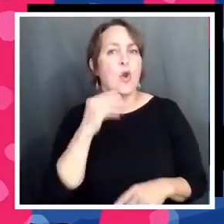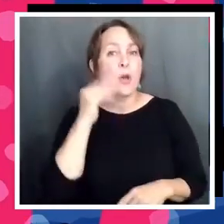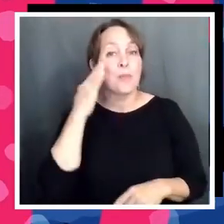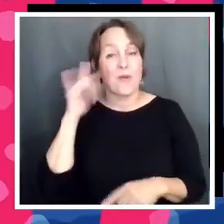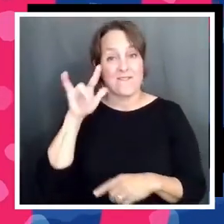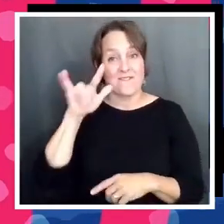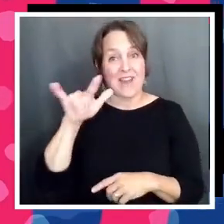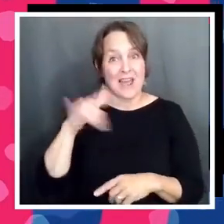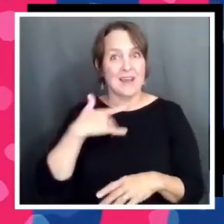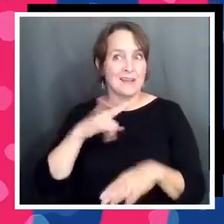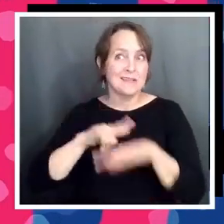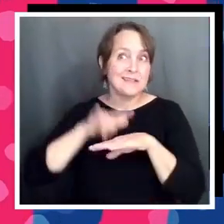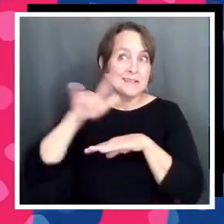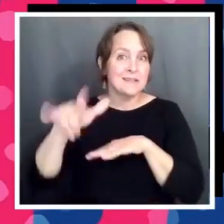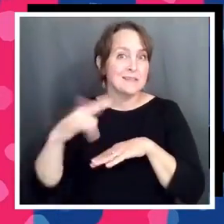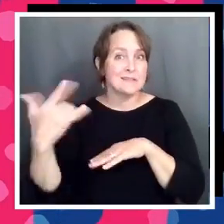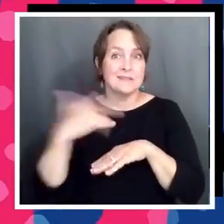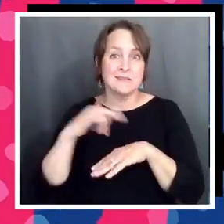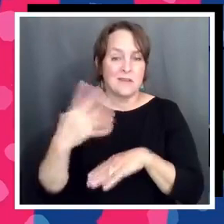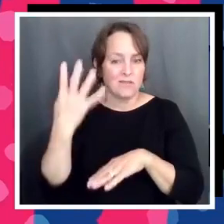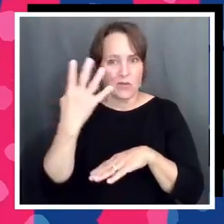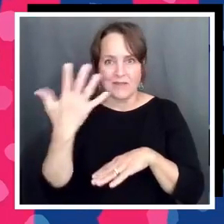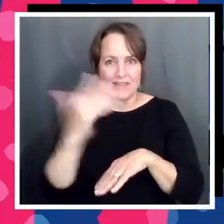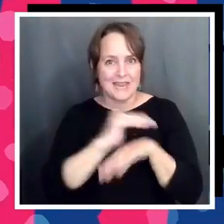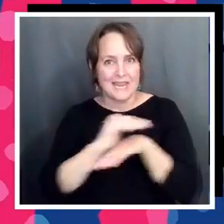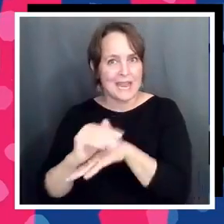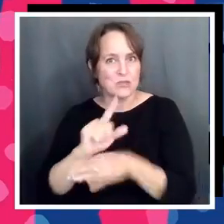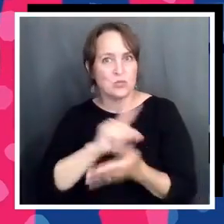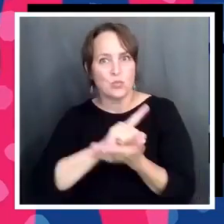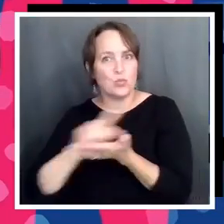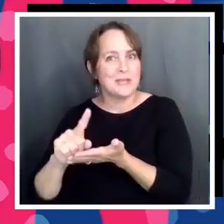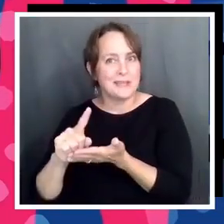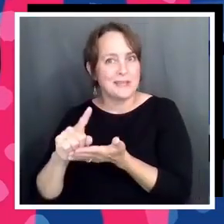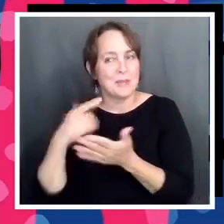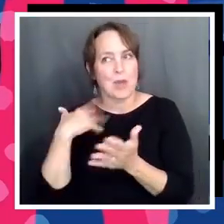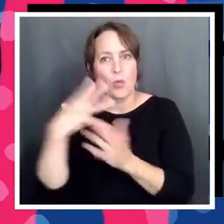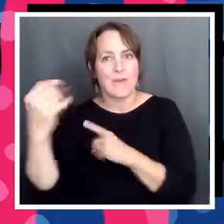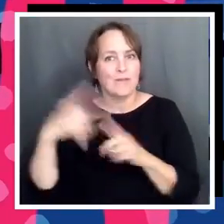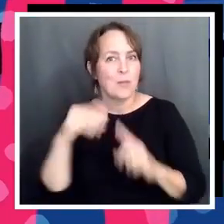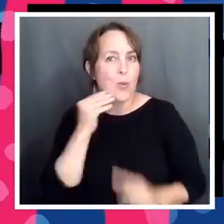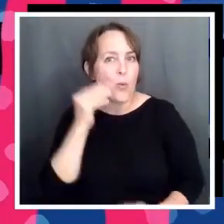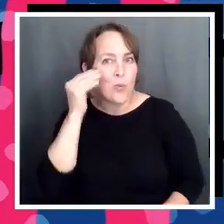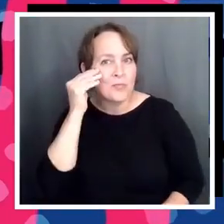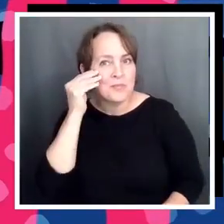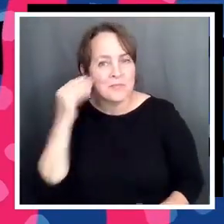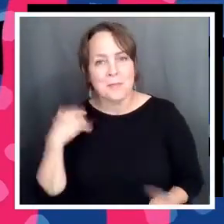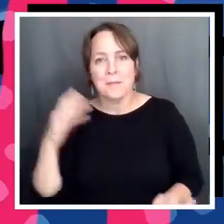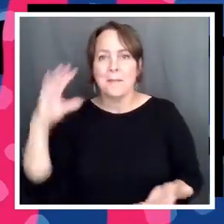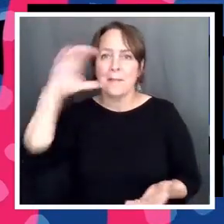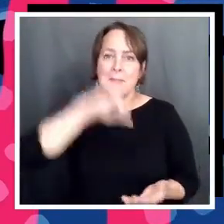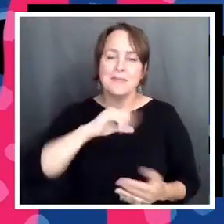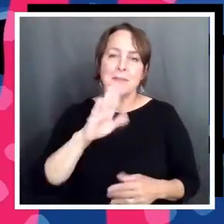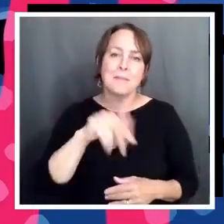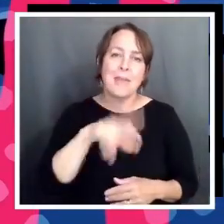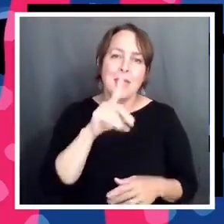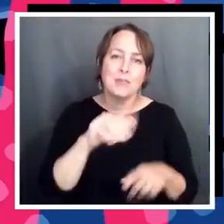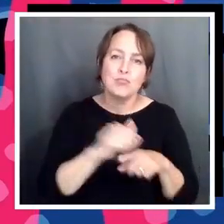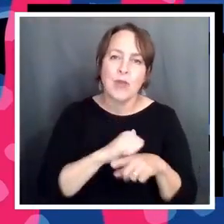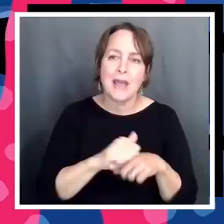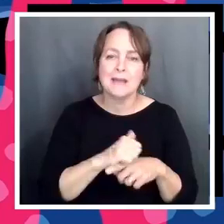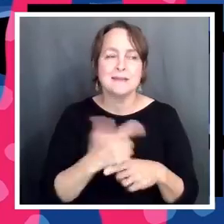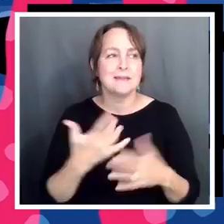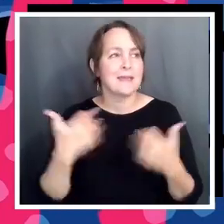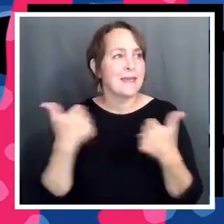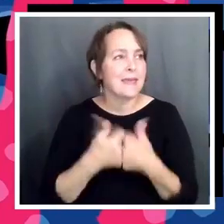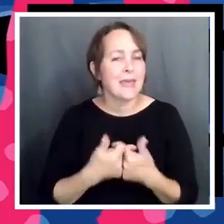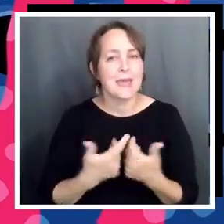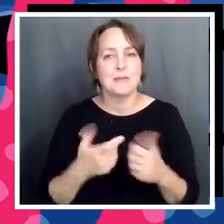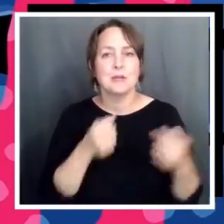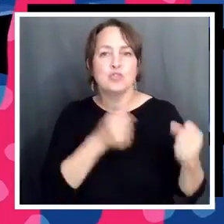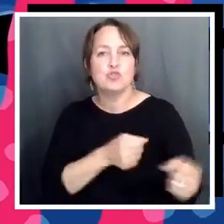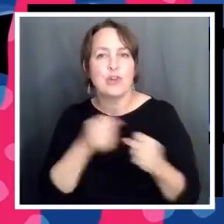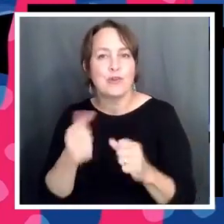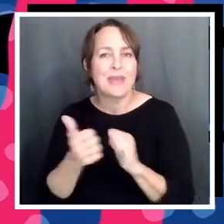BUT IT'S A SUBSTANTIAL INCOME.